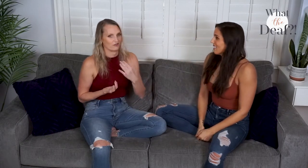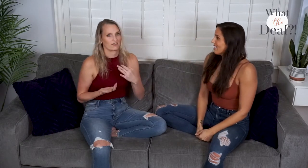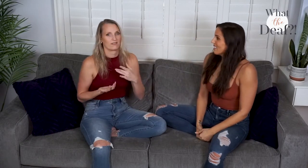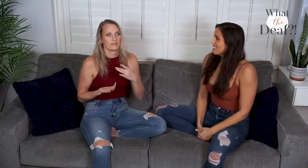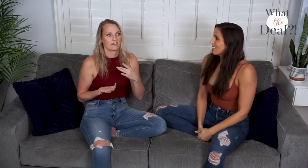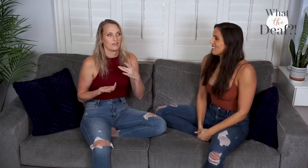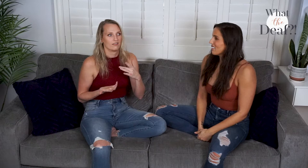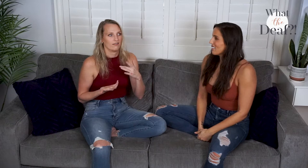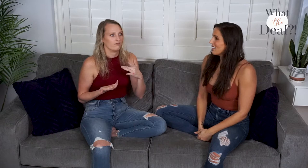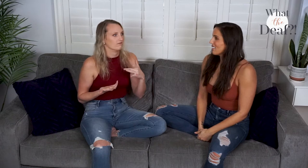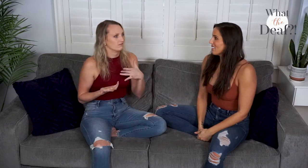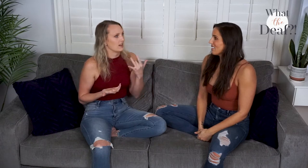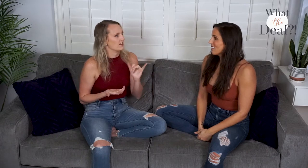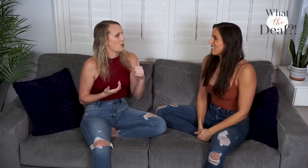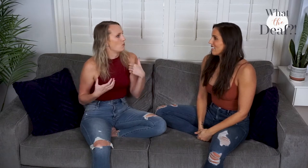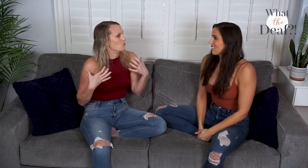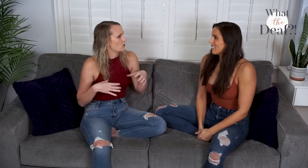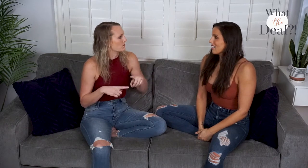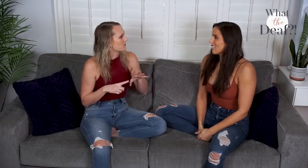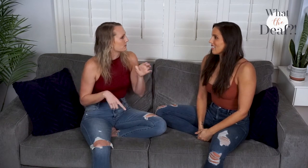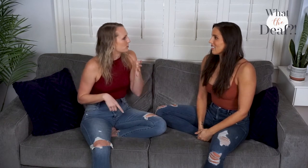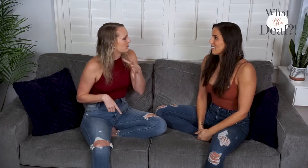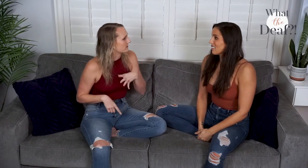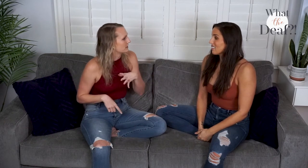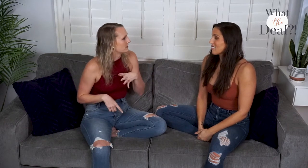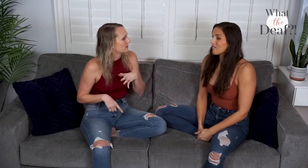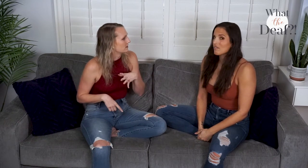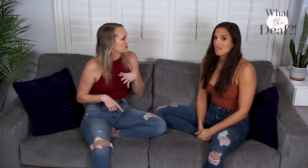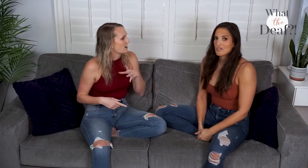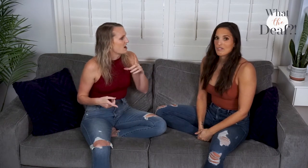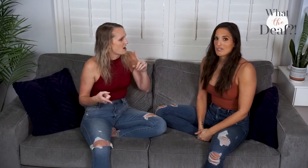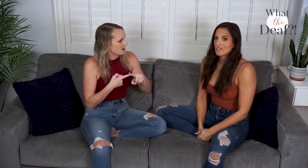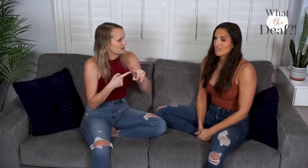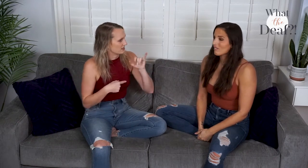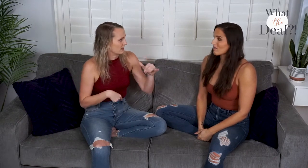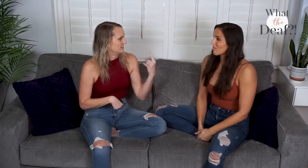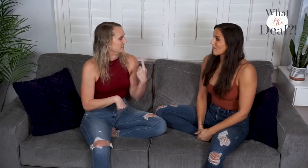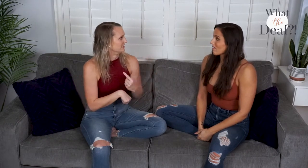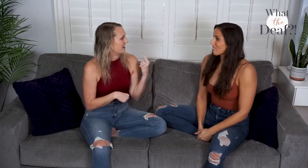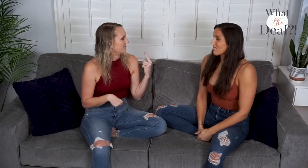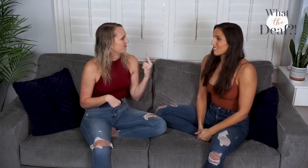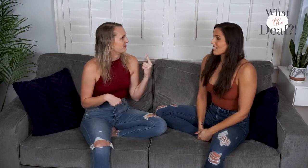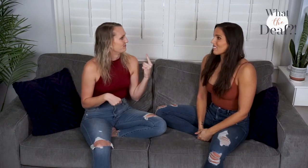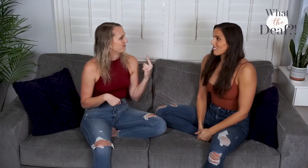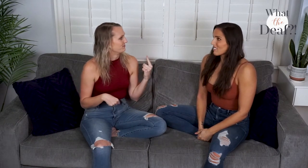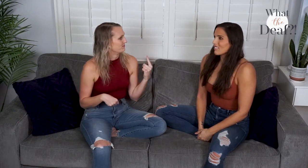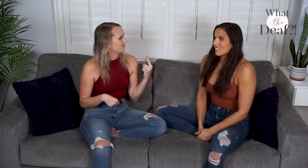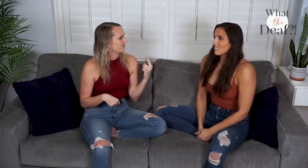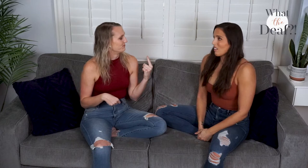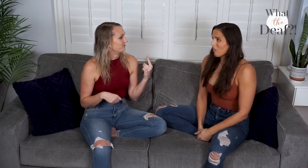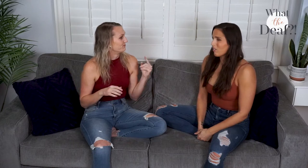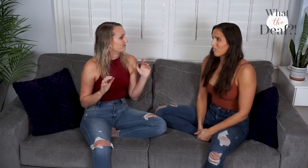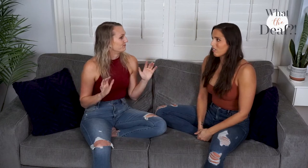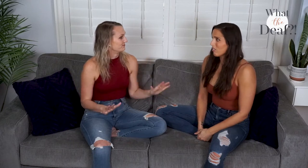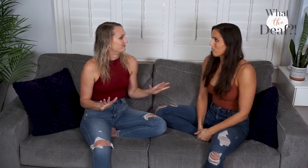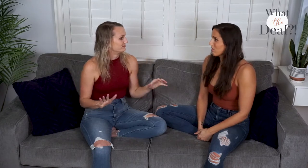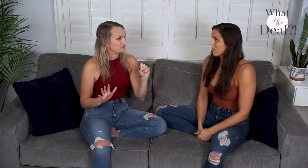And I never felt like not wanting to be a woman until that day.